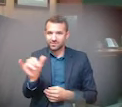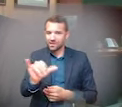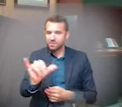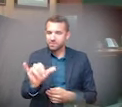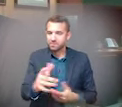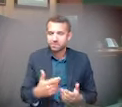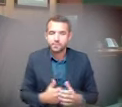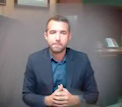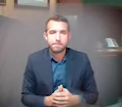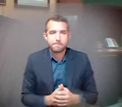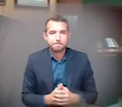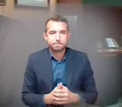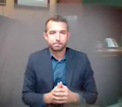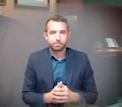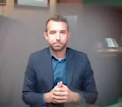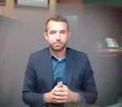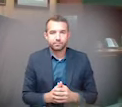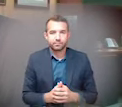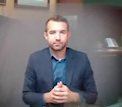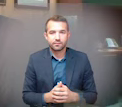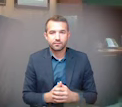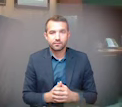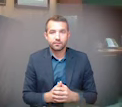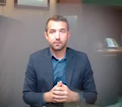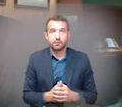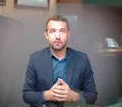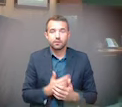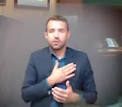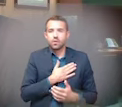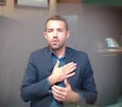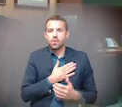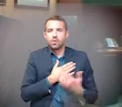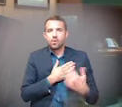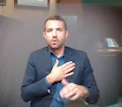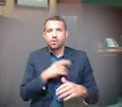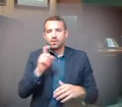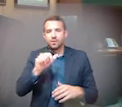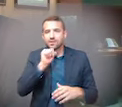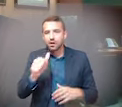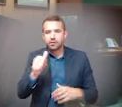And the big thing that just hits me now, it is just it should not be this difficult.